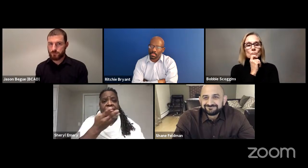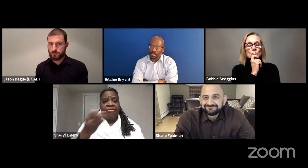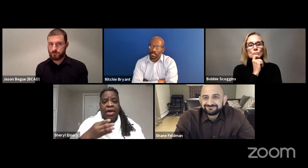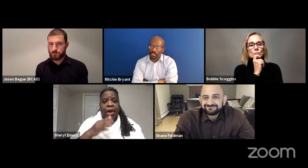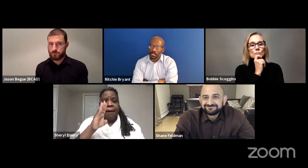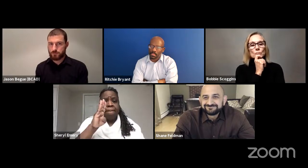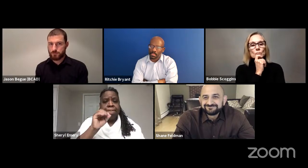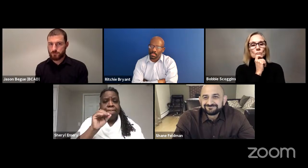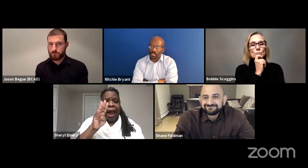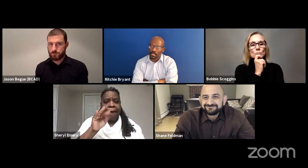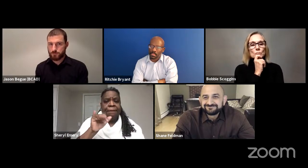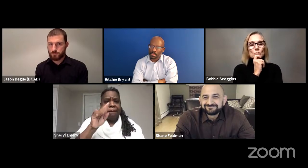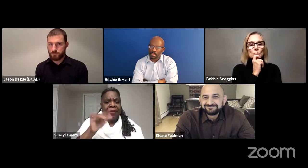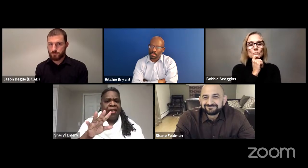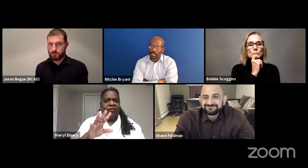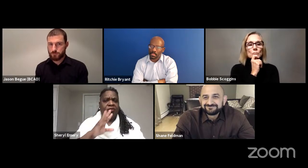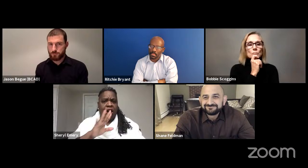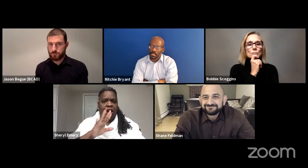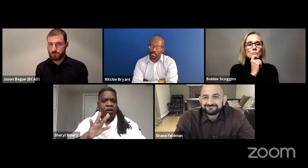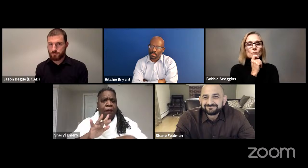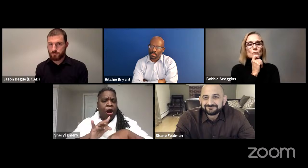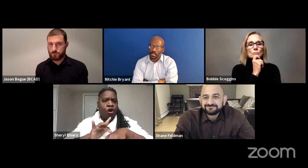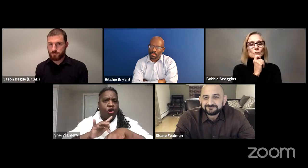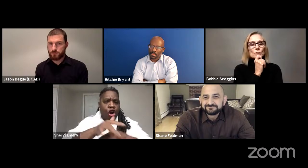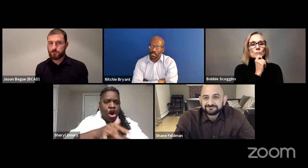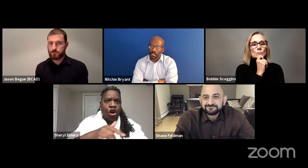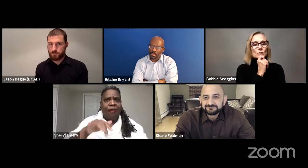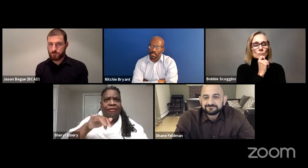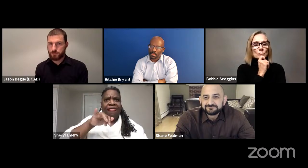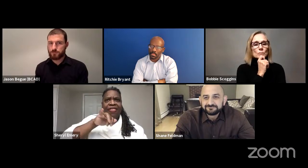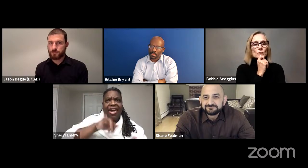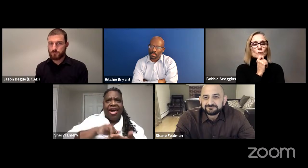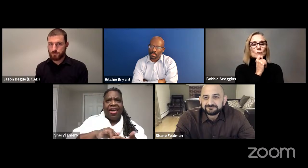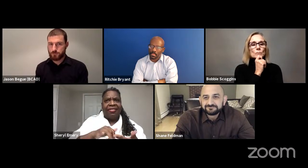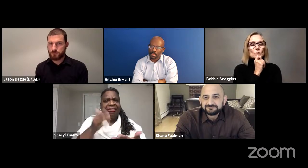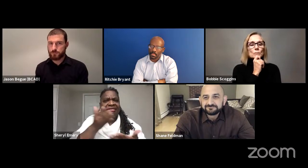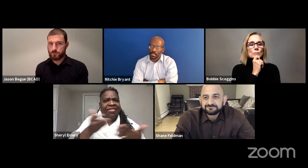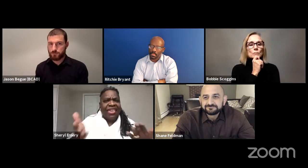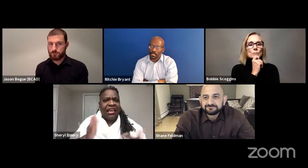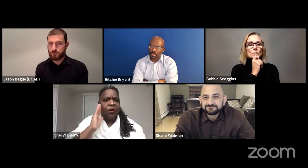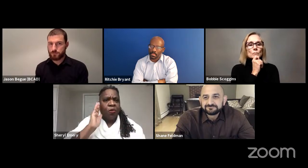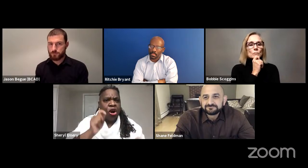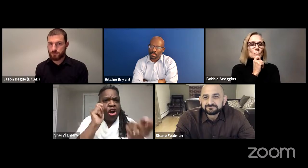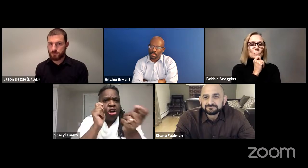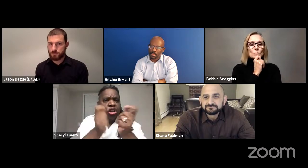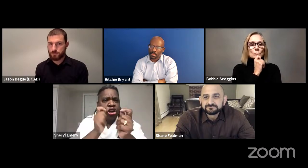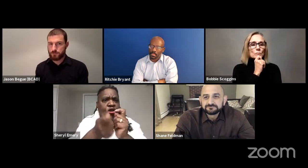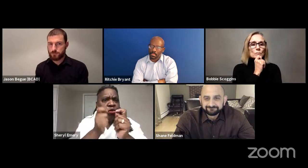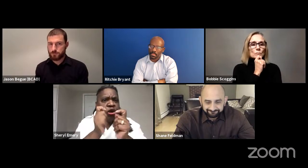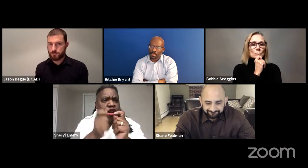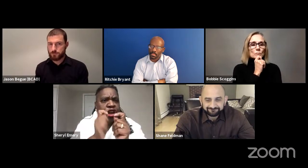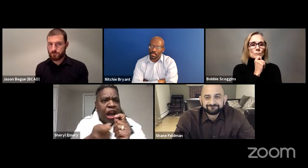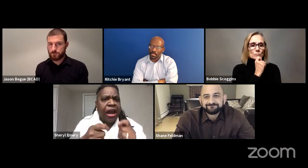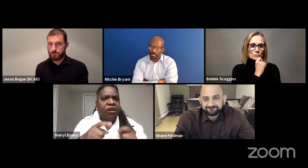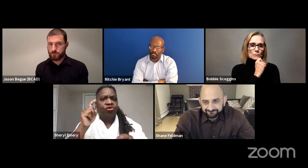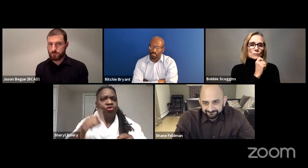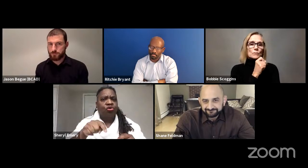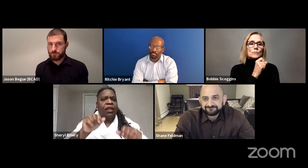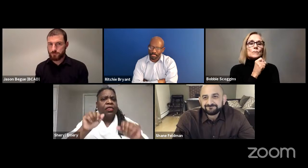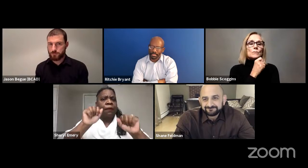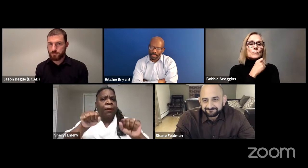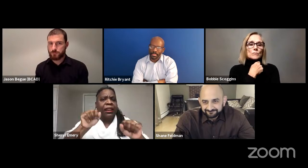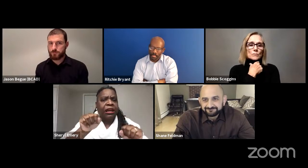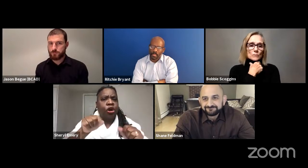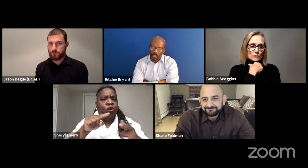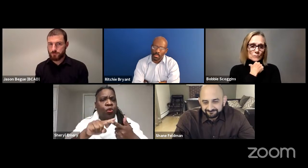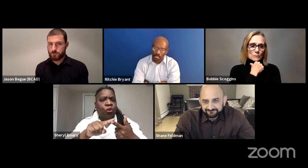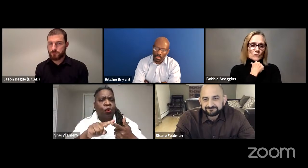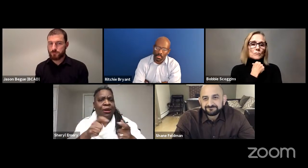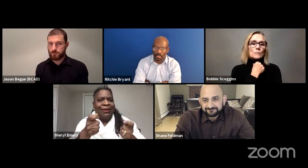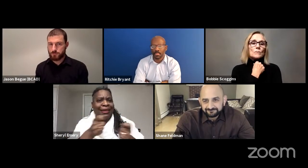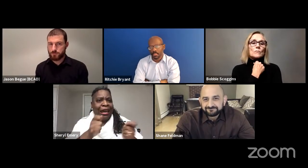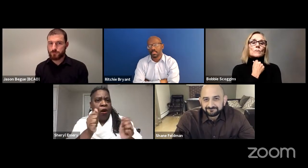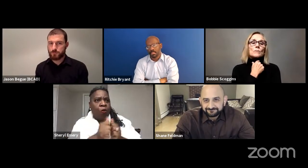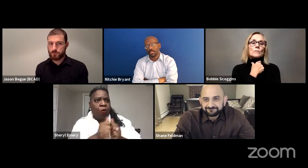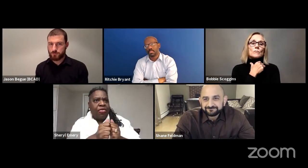that's really key here. As Bobbie mentioned earlier, things will change. The world evolves